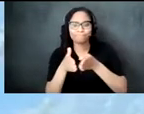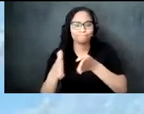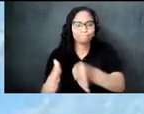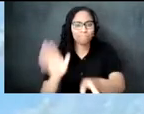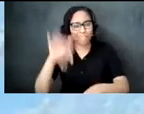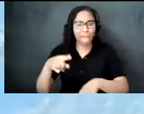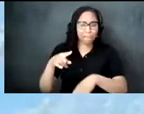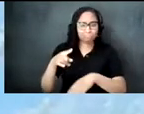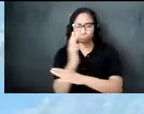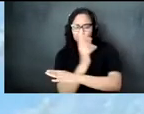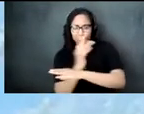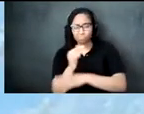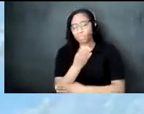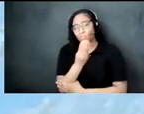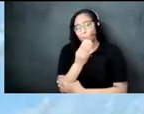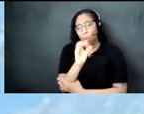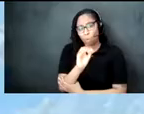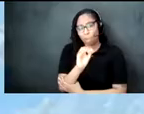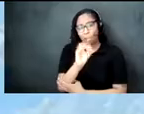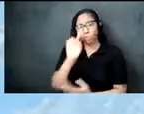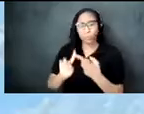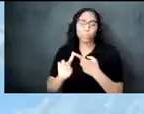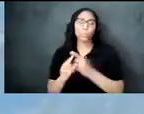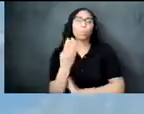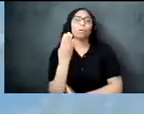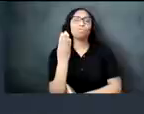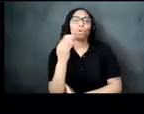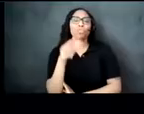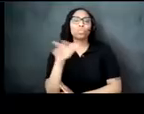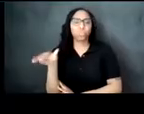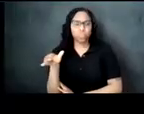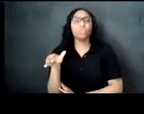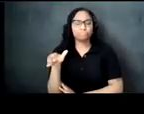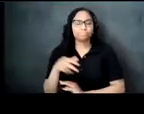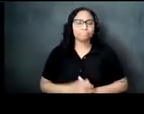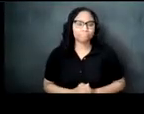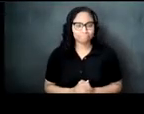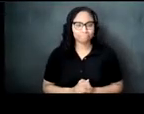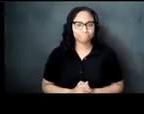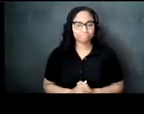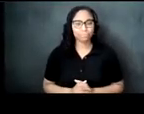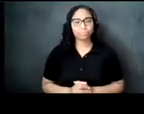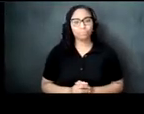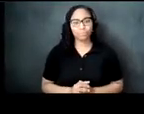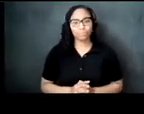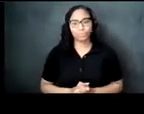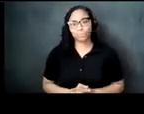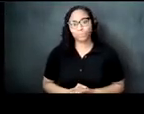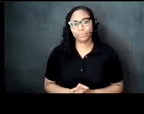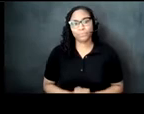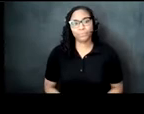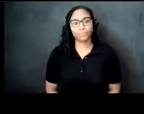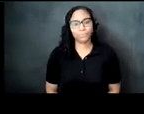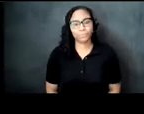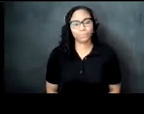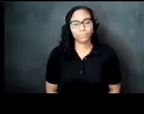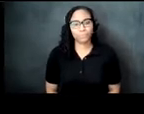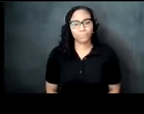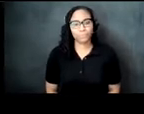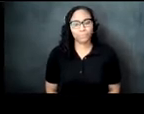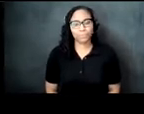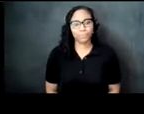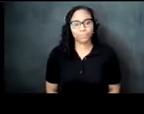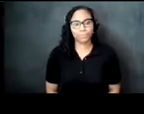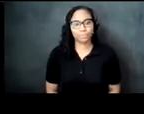1405-1433